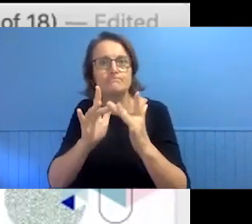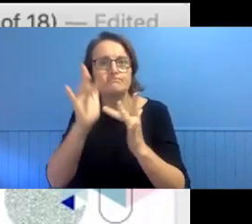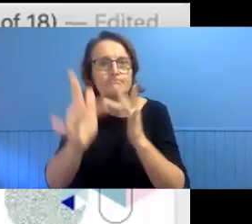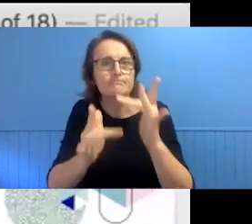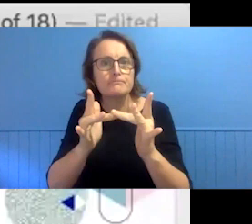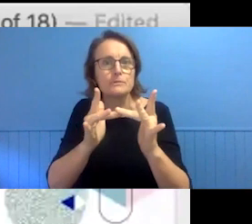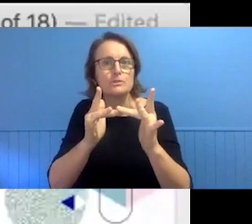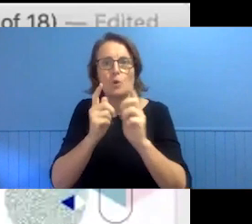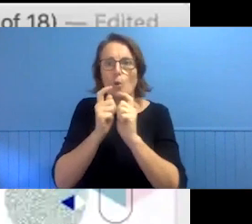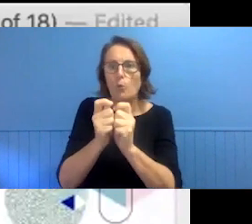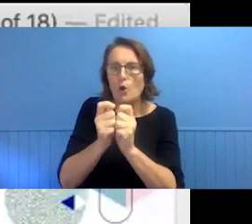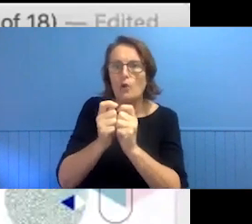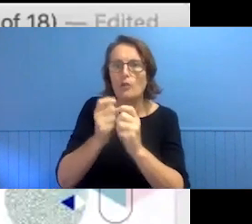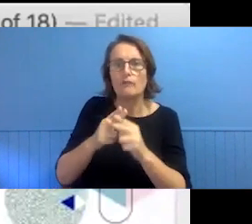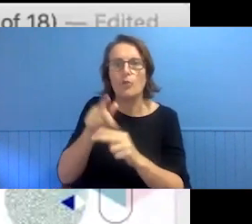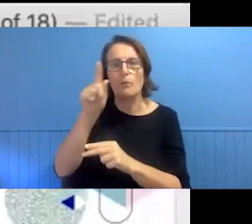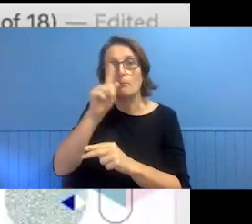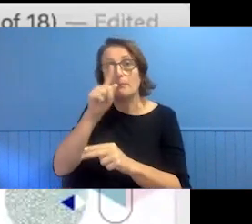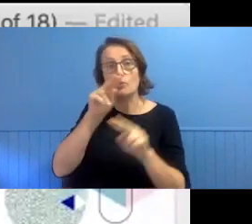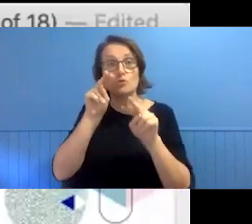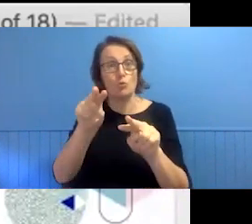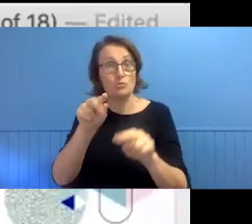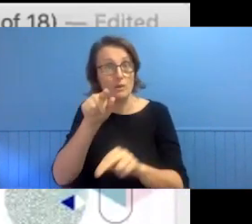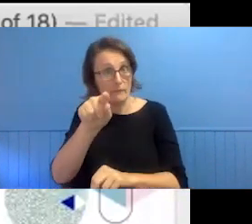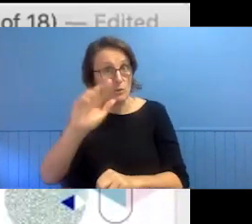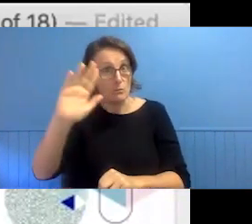in this area. What you've been trying with your own work or if you